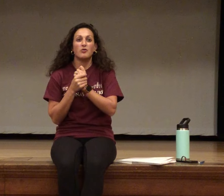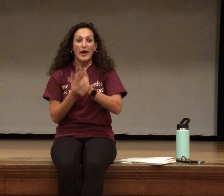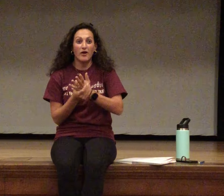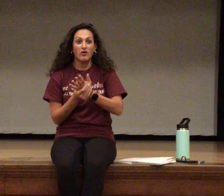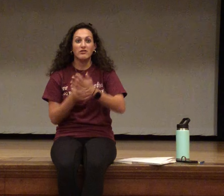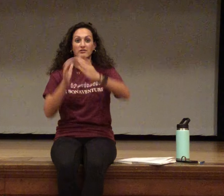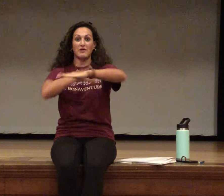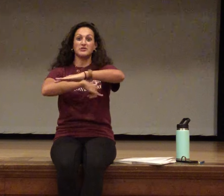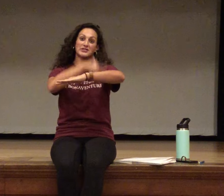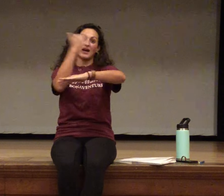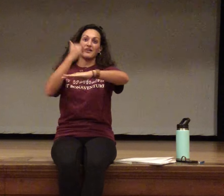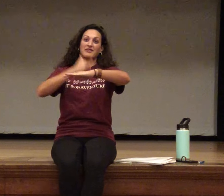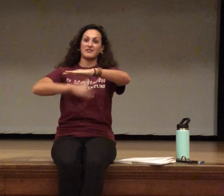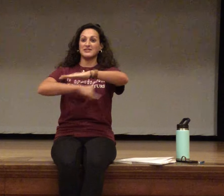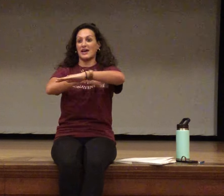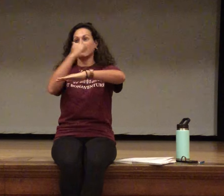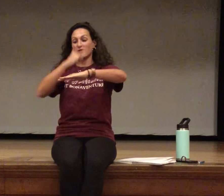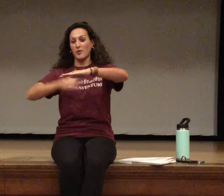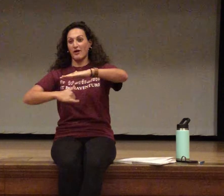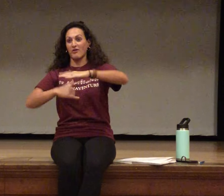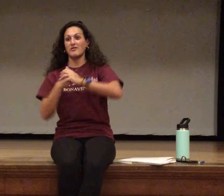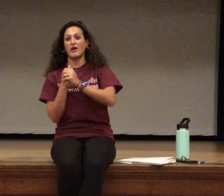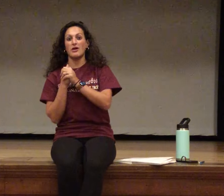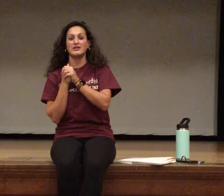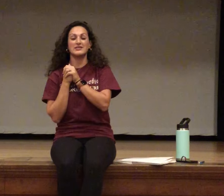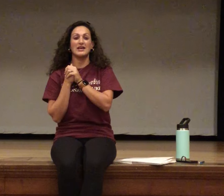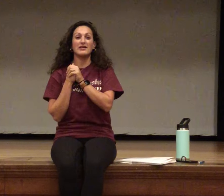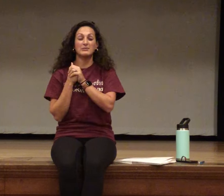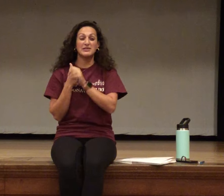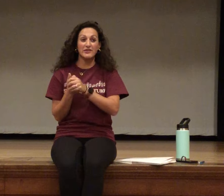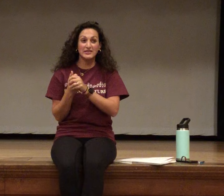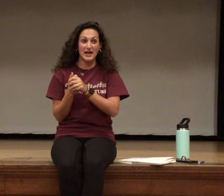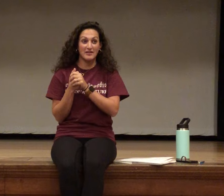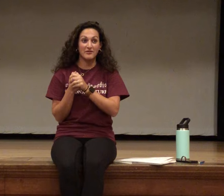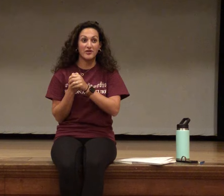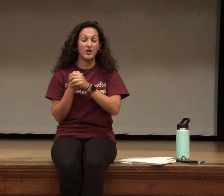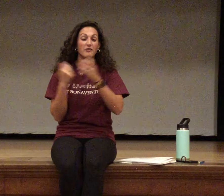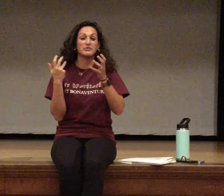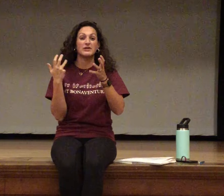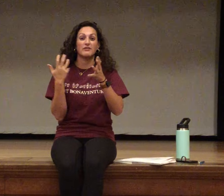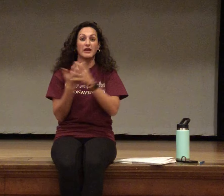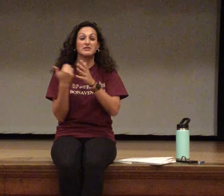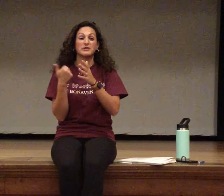whale I would just sign the sign for whale if I wanted to say a specific sign or a like